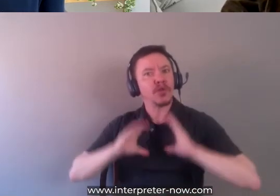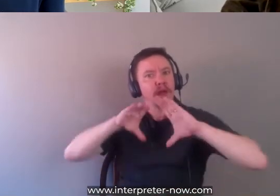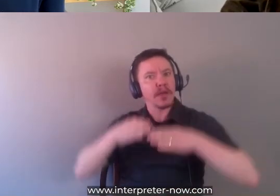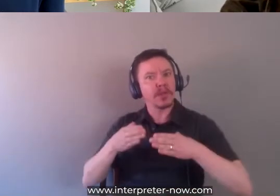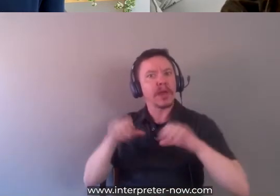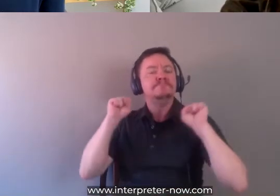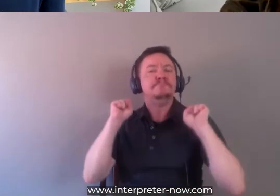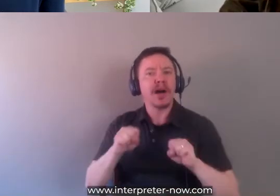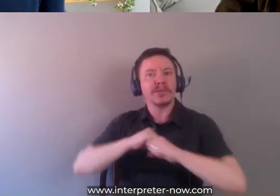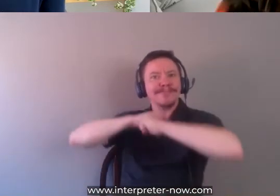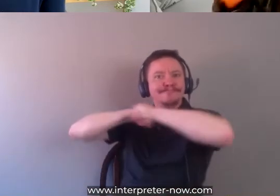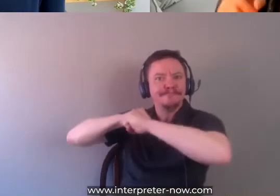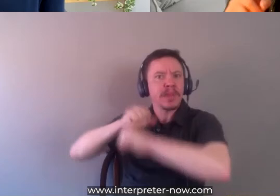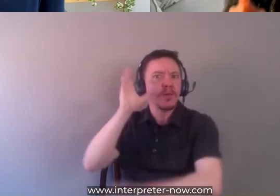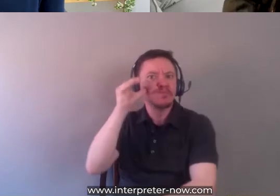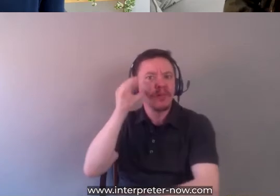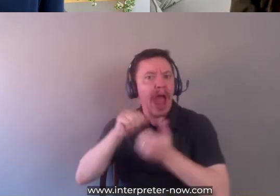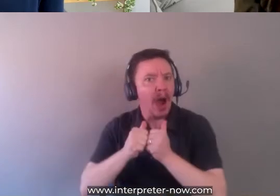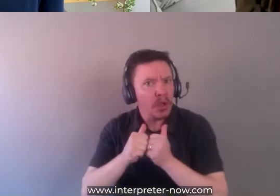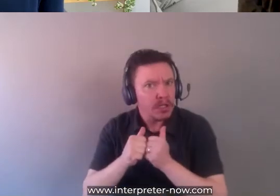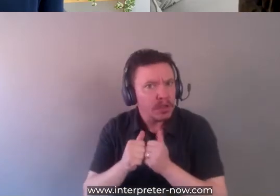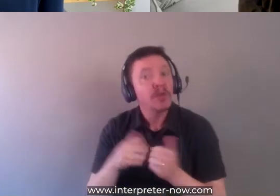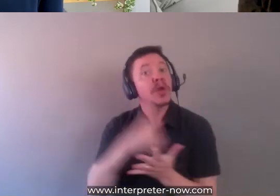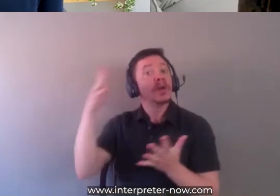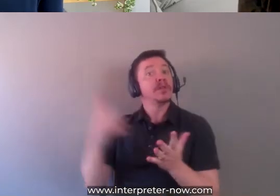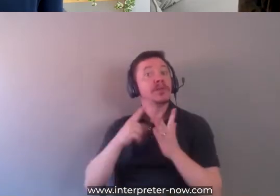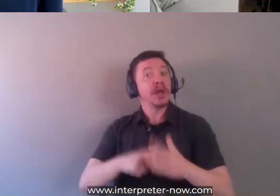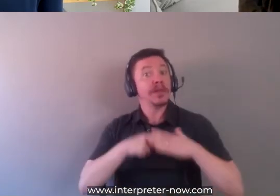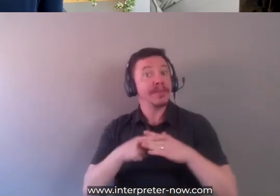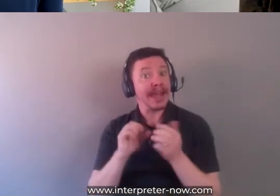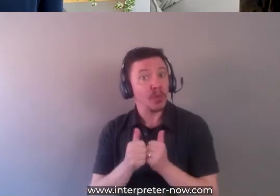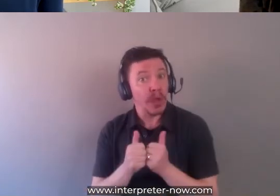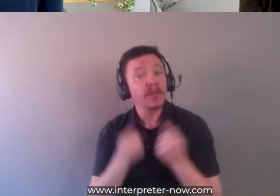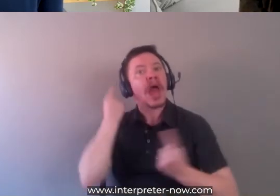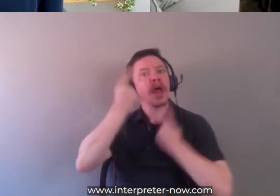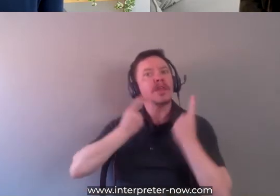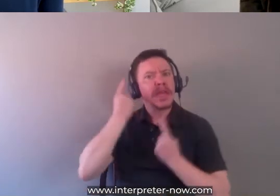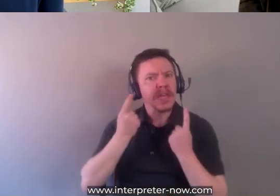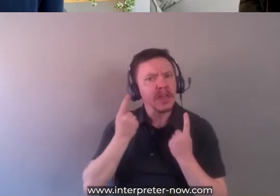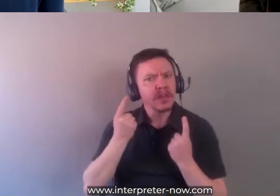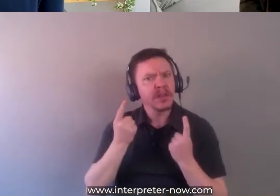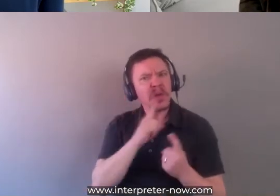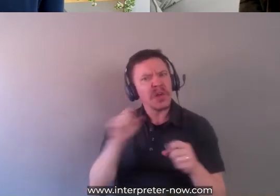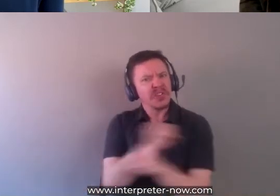possibly can? Sometimes that begins with thinking whether you really need to collect certain